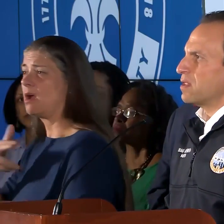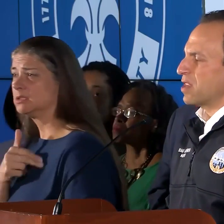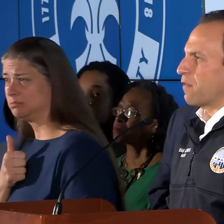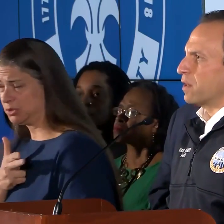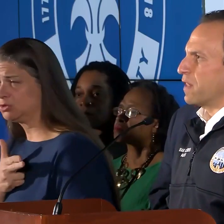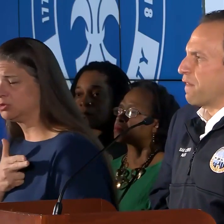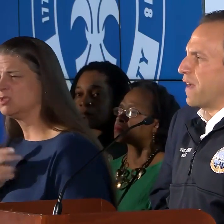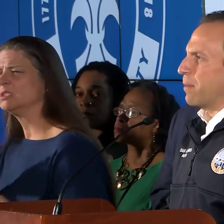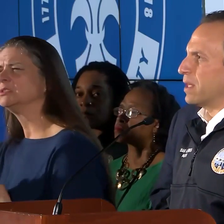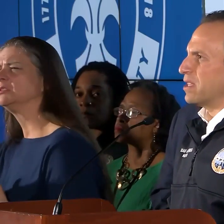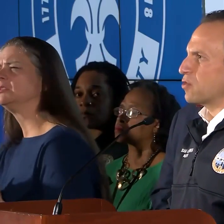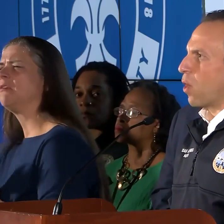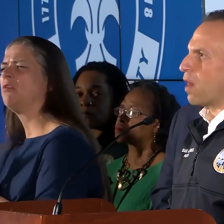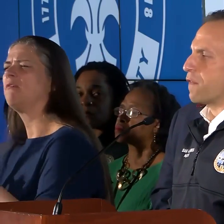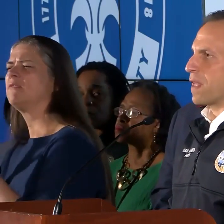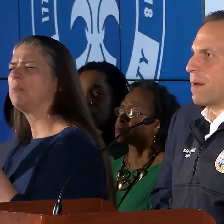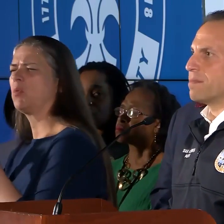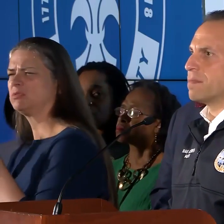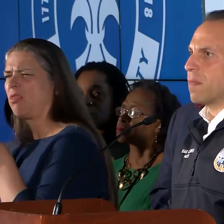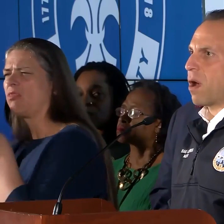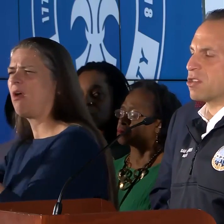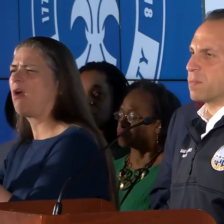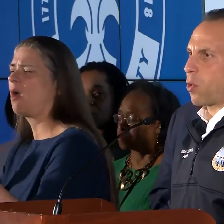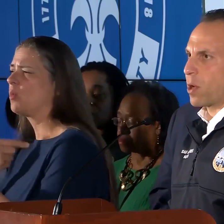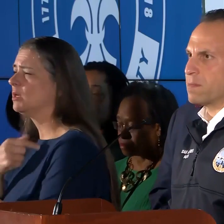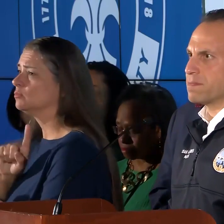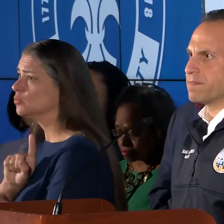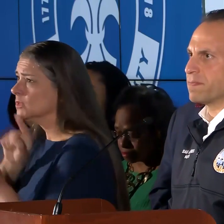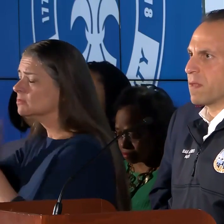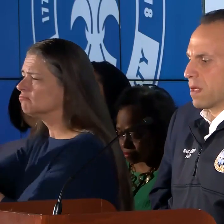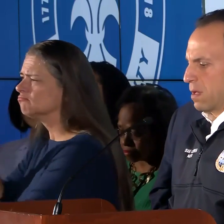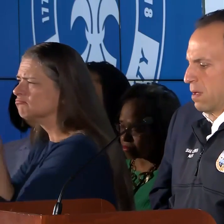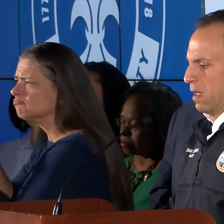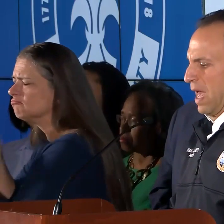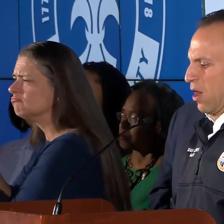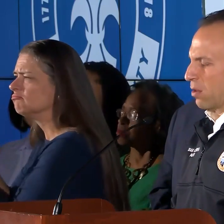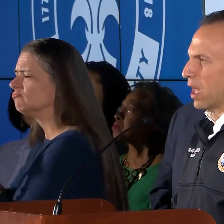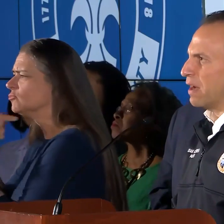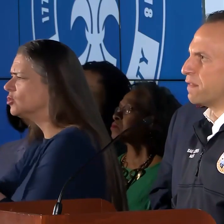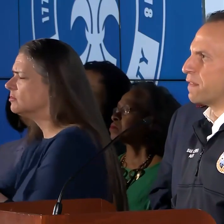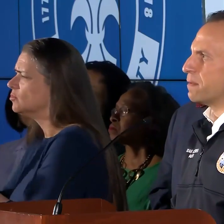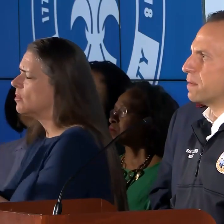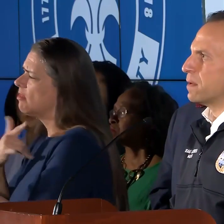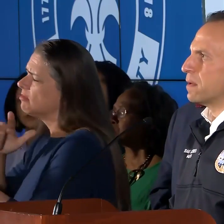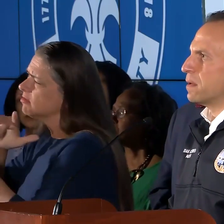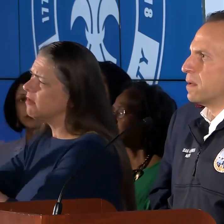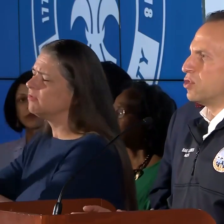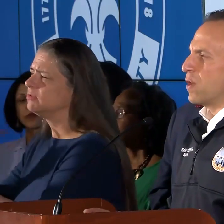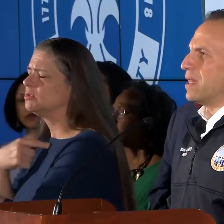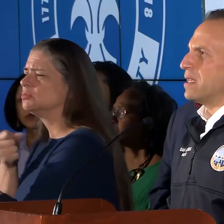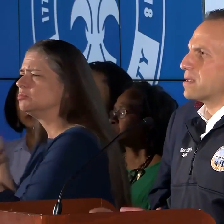several of their families to offer them our support and our love. During this